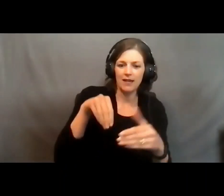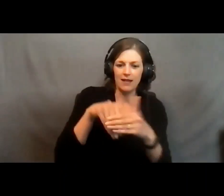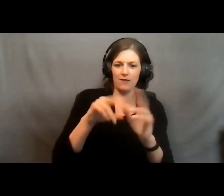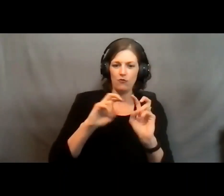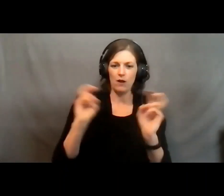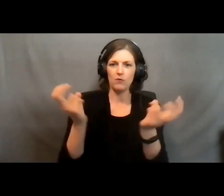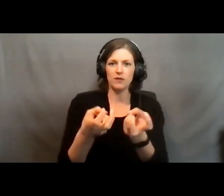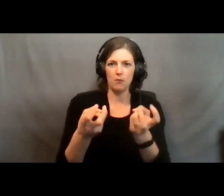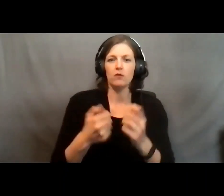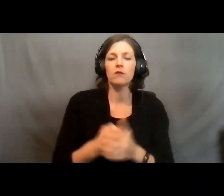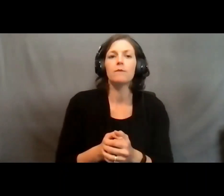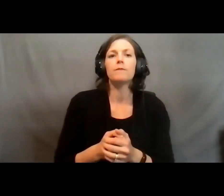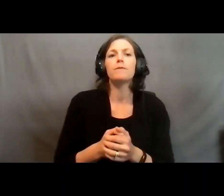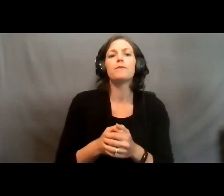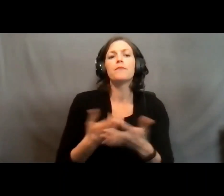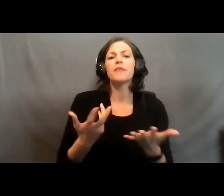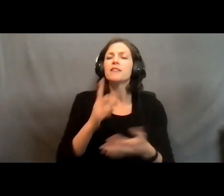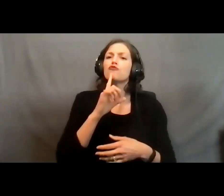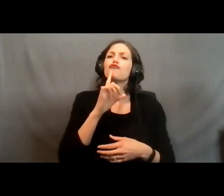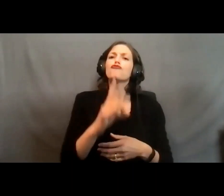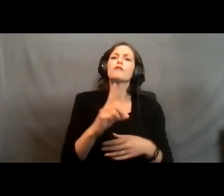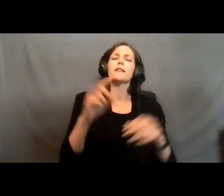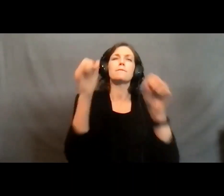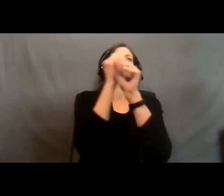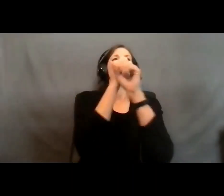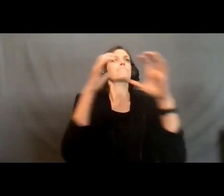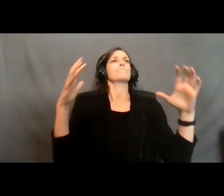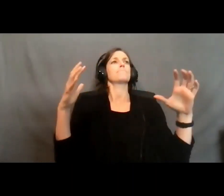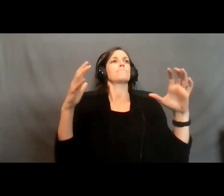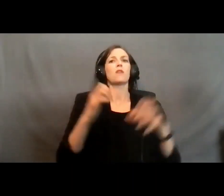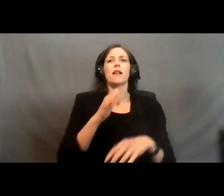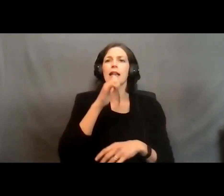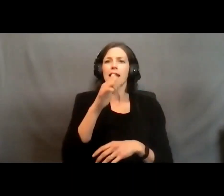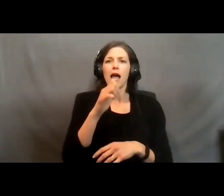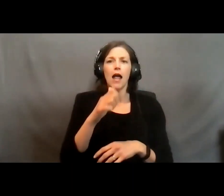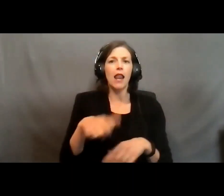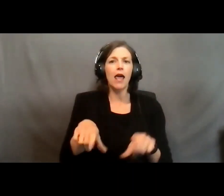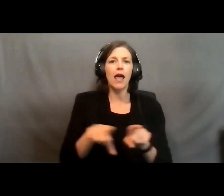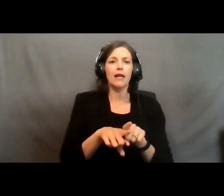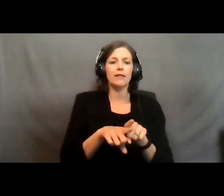They are really envisioned 13:39:06 not as sequential interactions with